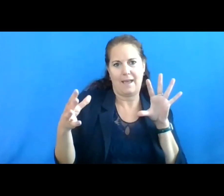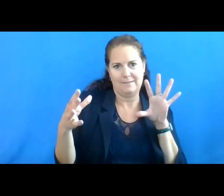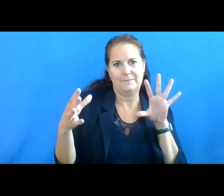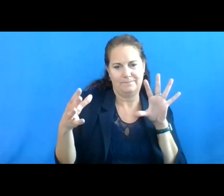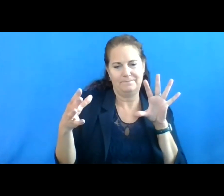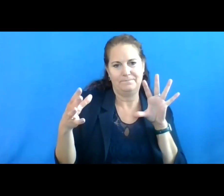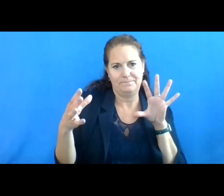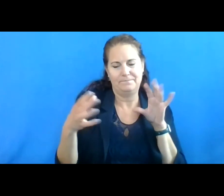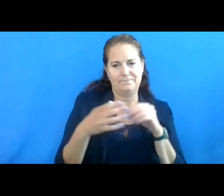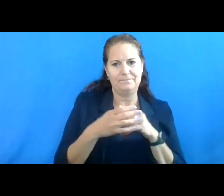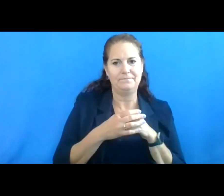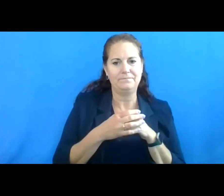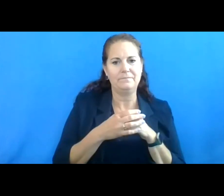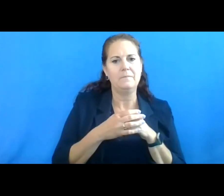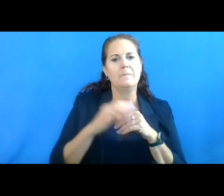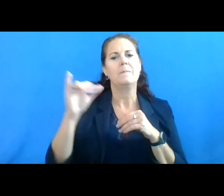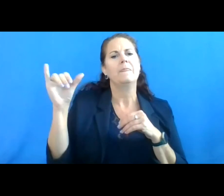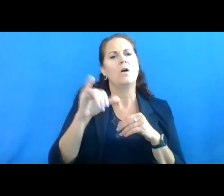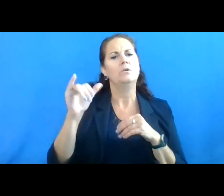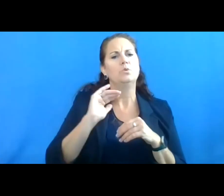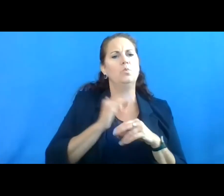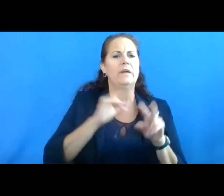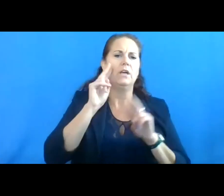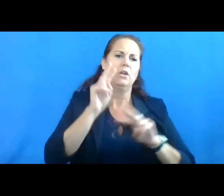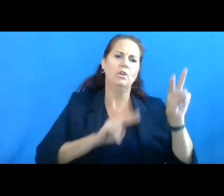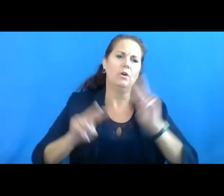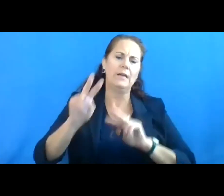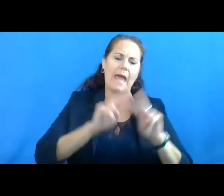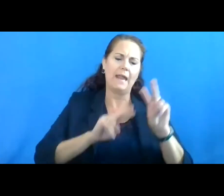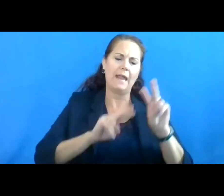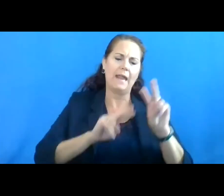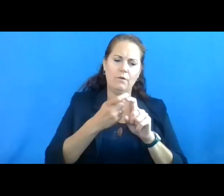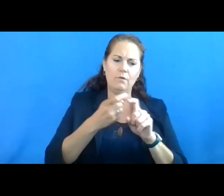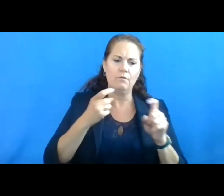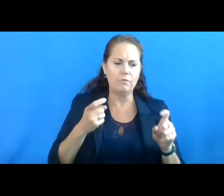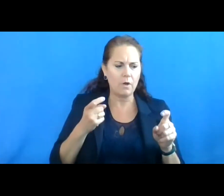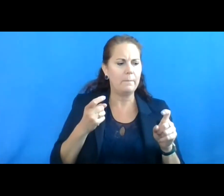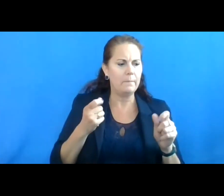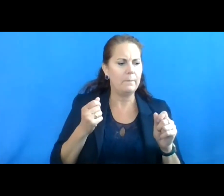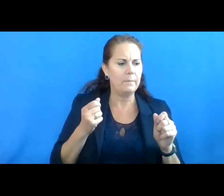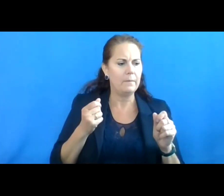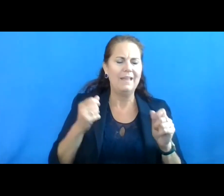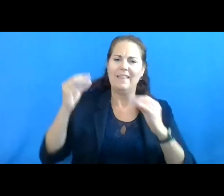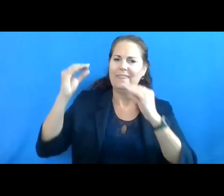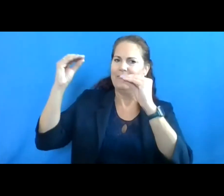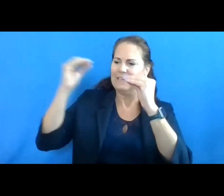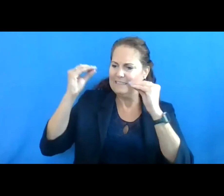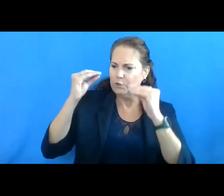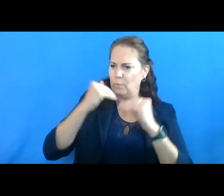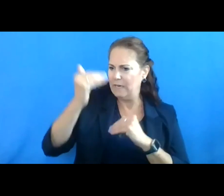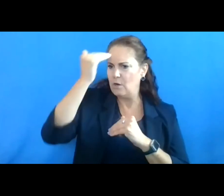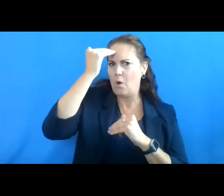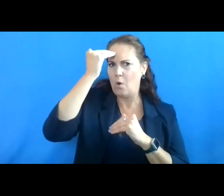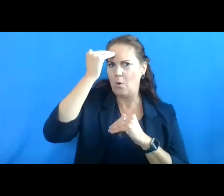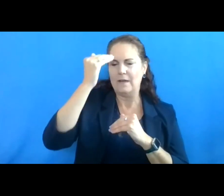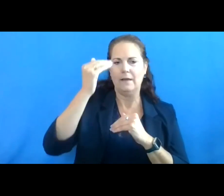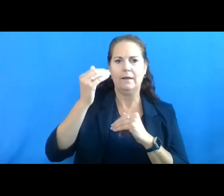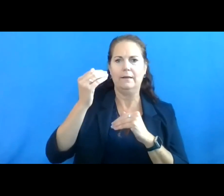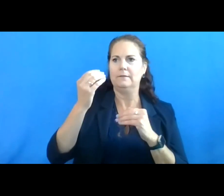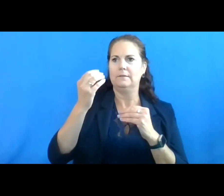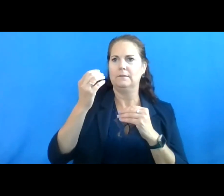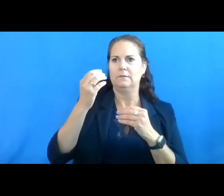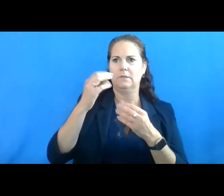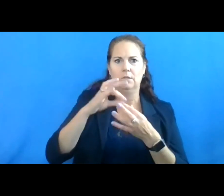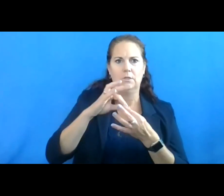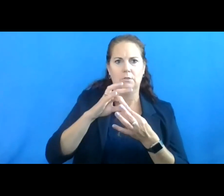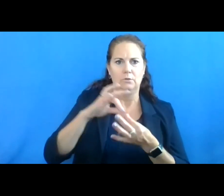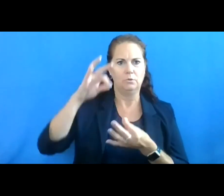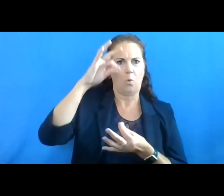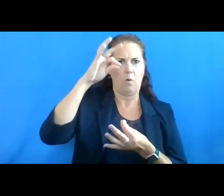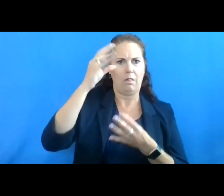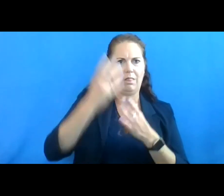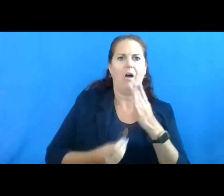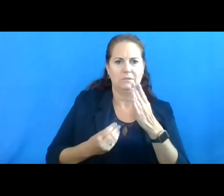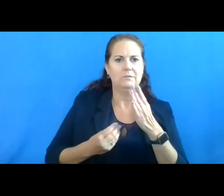If we look at trauma from our teachings we know that it's soul lost, and we know if there’s